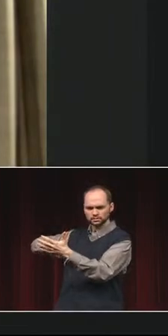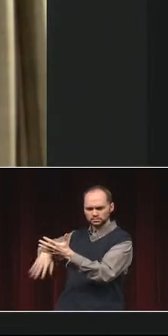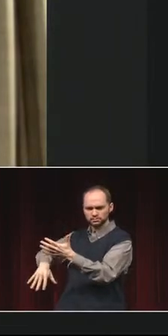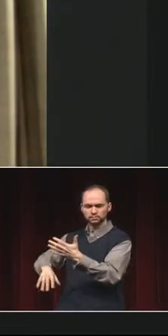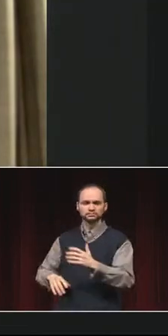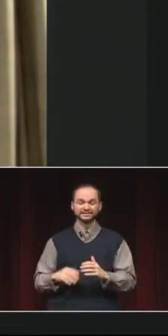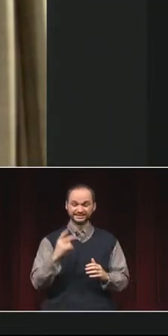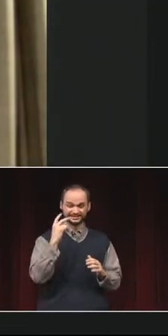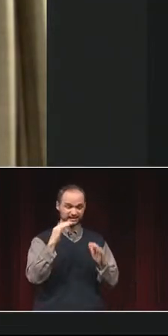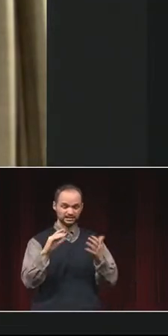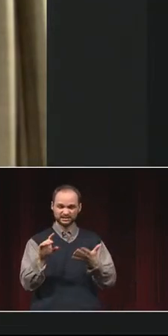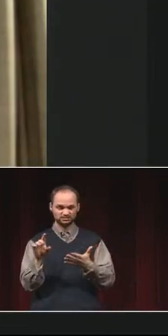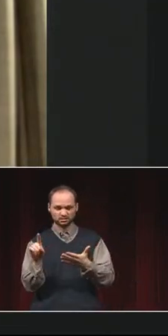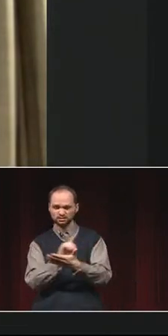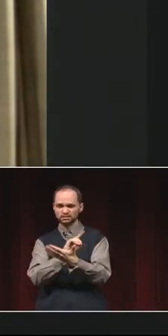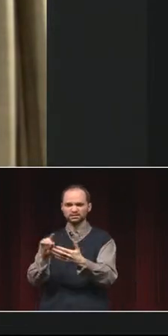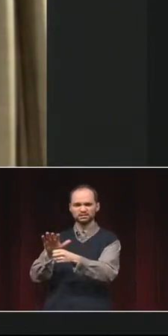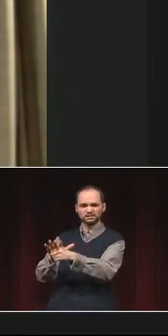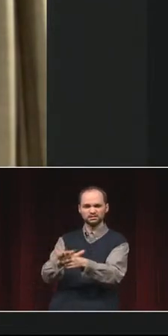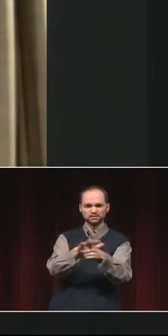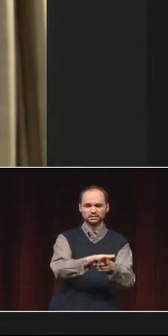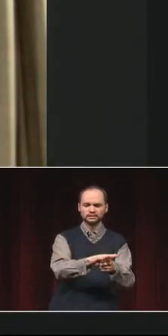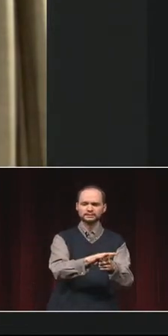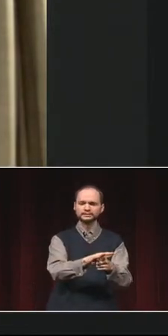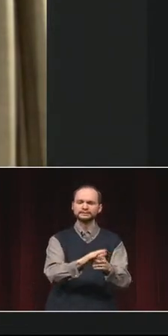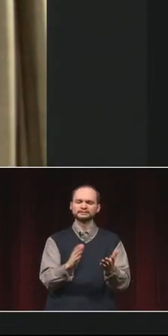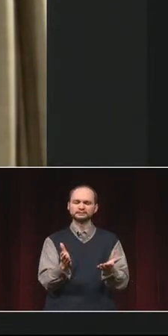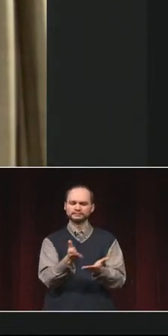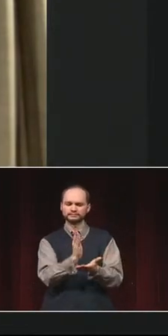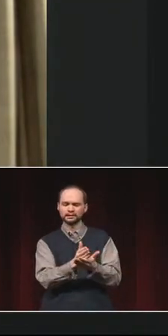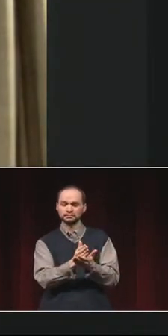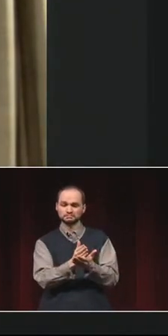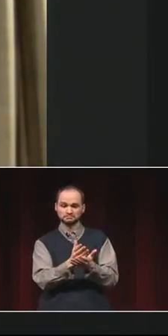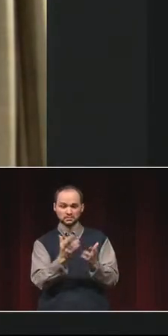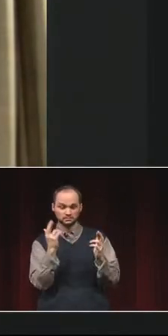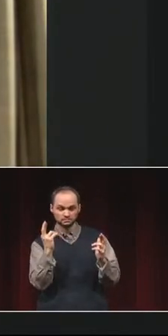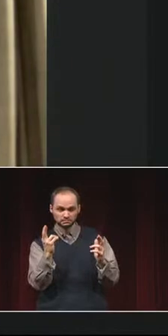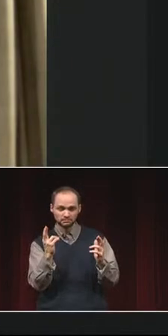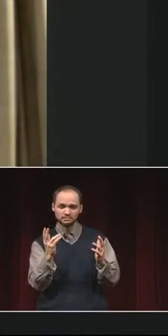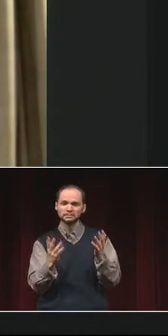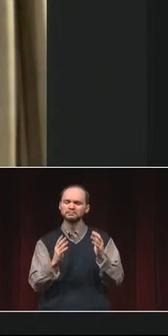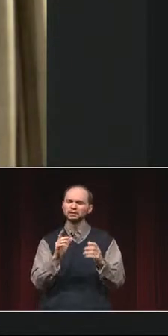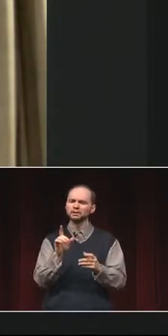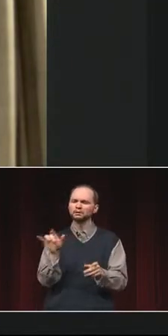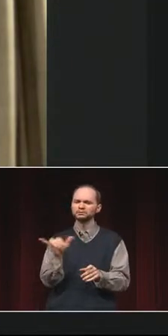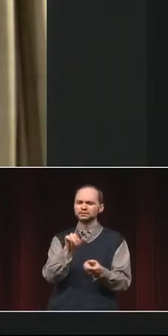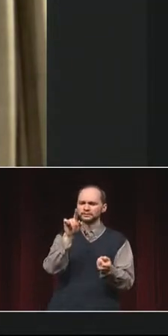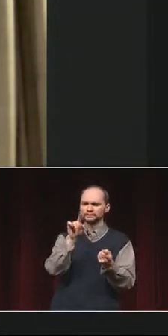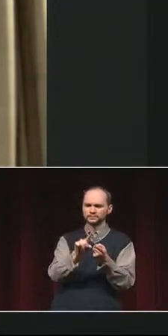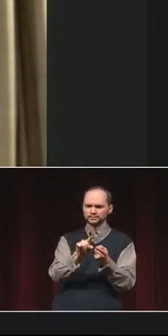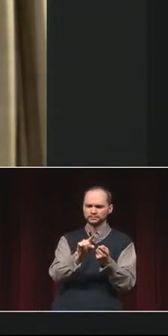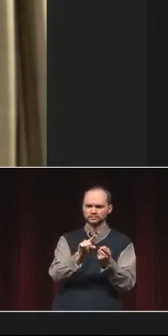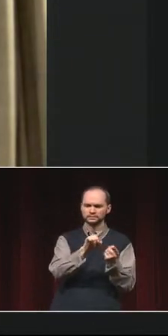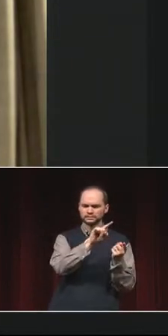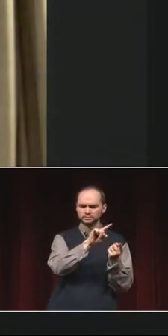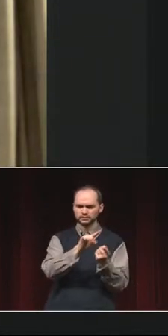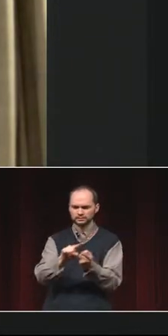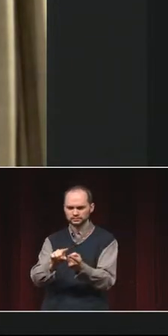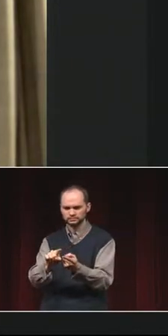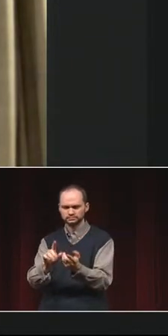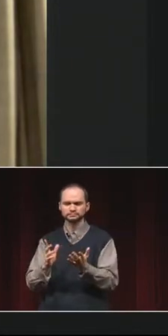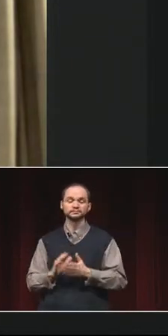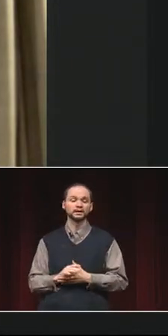if not abolish it all together, and also to work towards the disenfranchisement of many peoples.